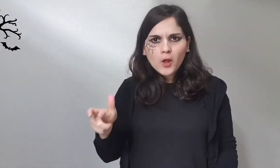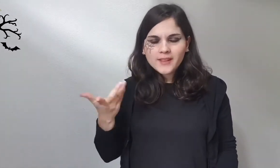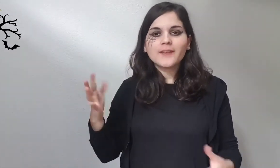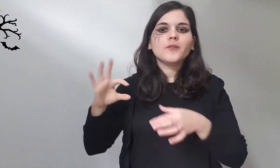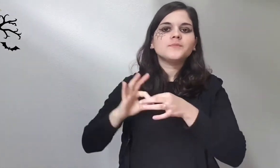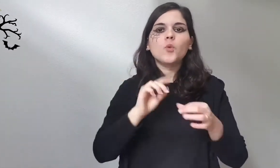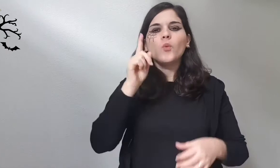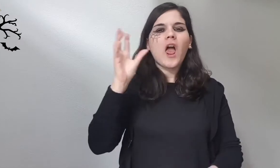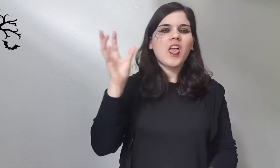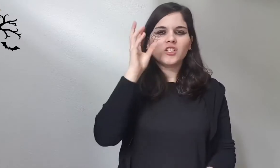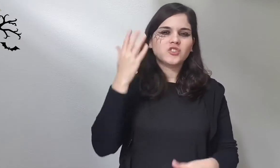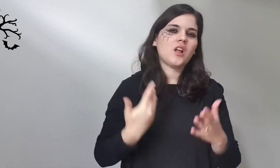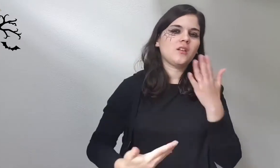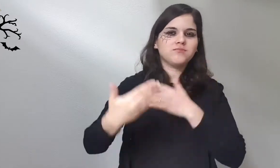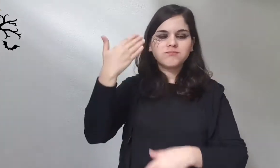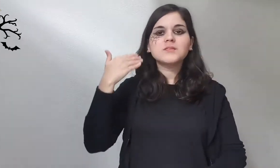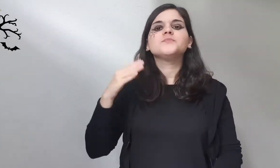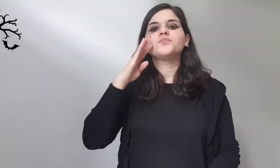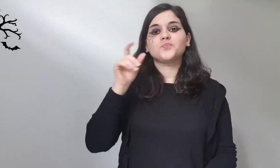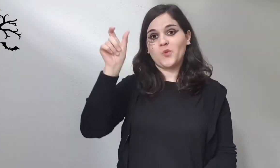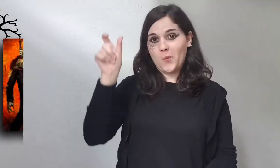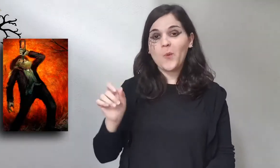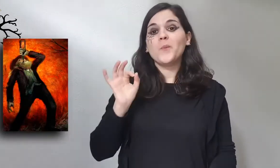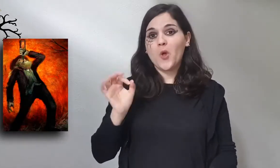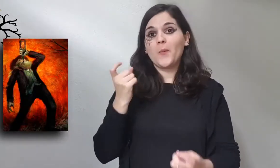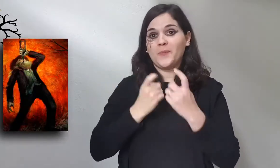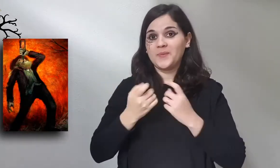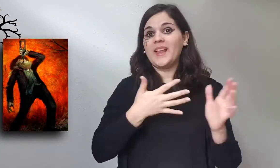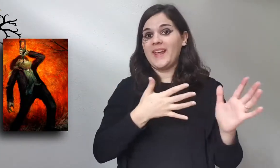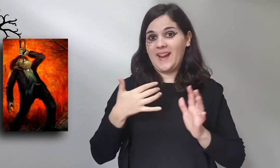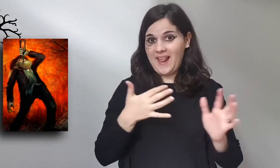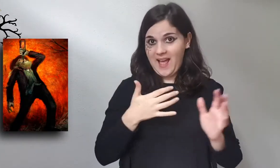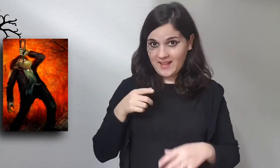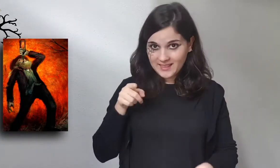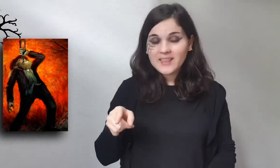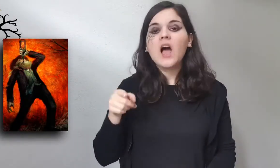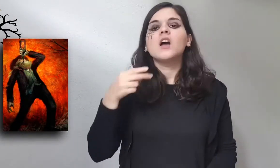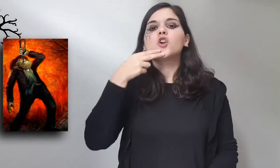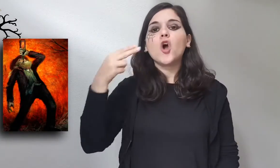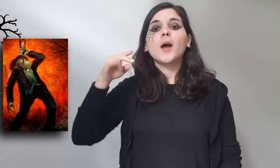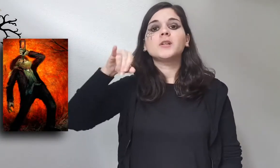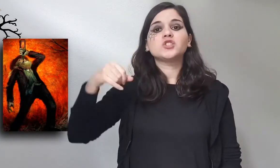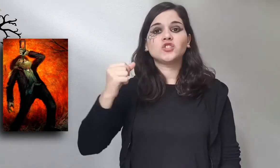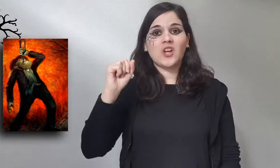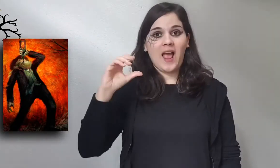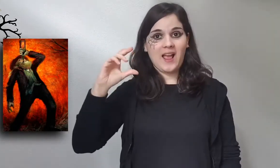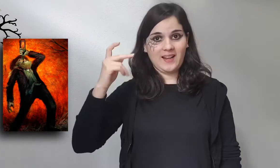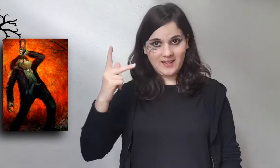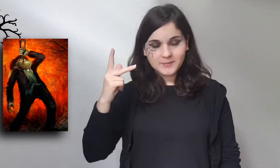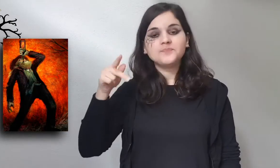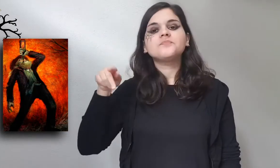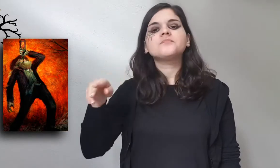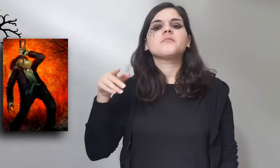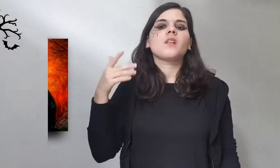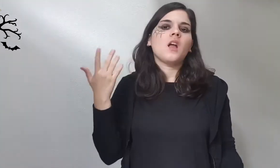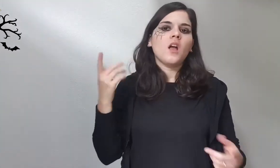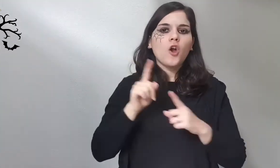referring to a legend that tells of an Irish man named Jack.